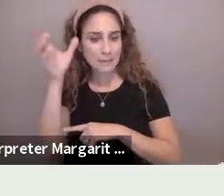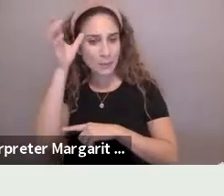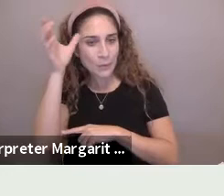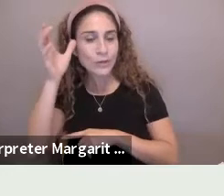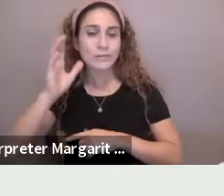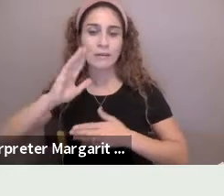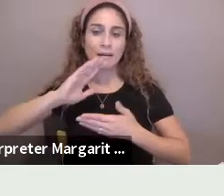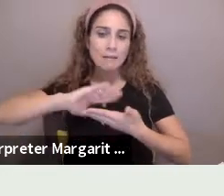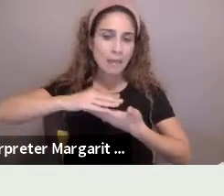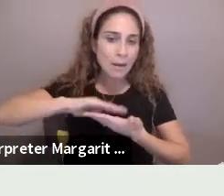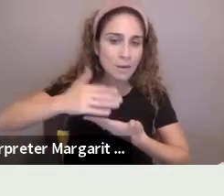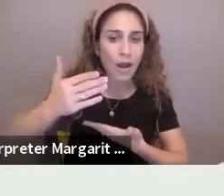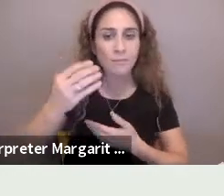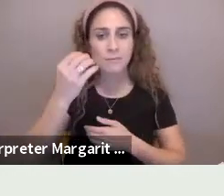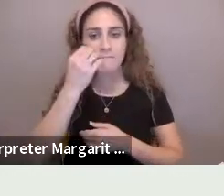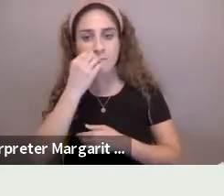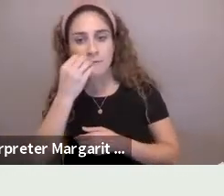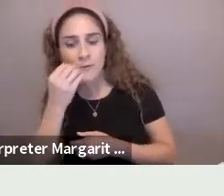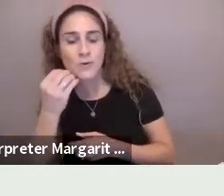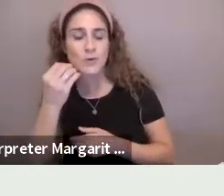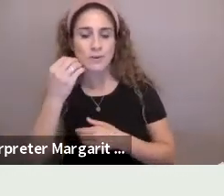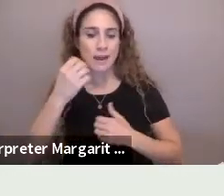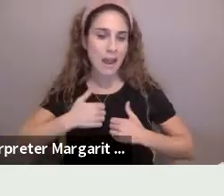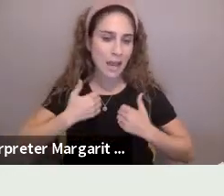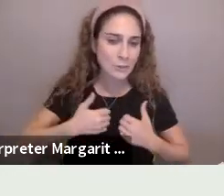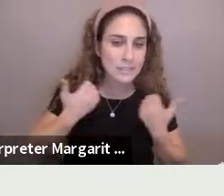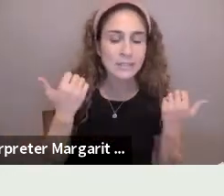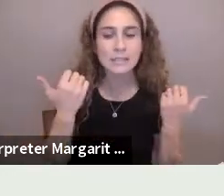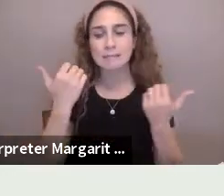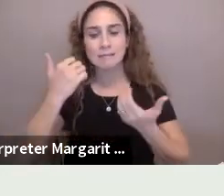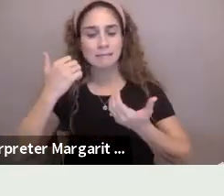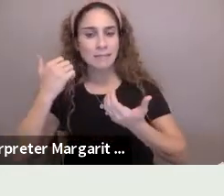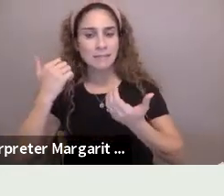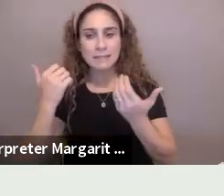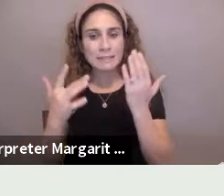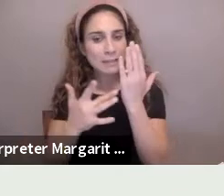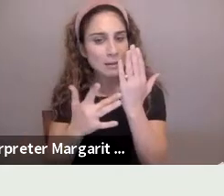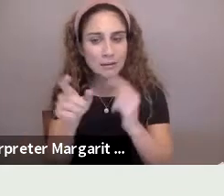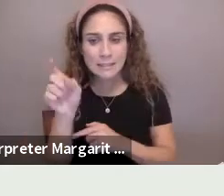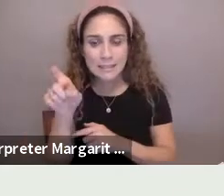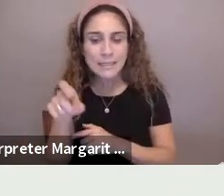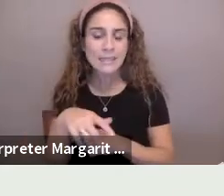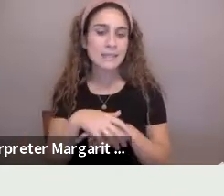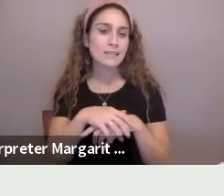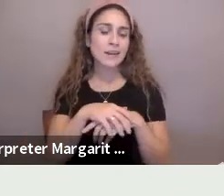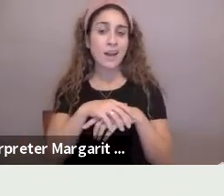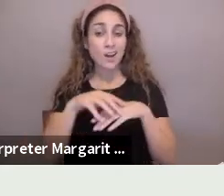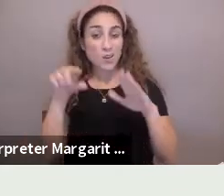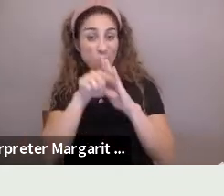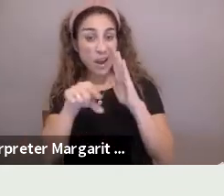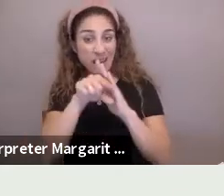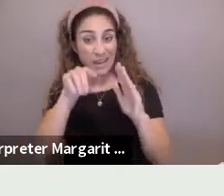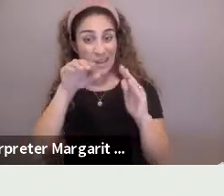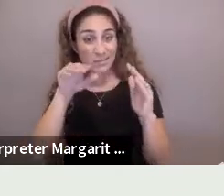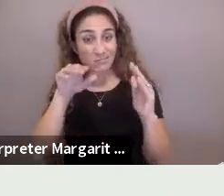Brian Boomer: You know, collecting physical mailing addresses device needs shifting and grading, you know, making sure faculty are prepared to teach online.